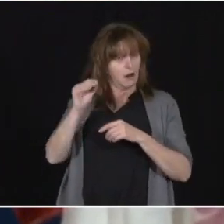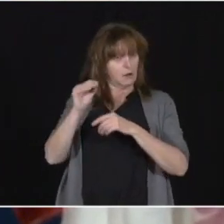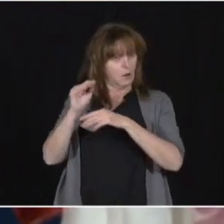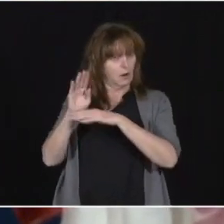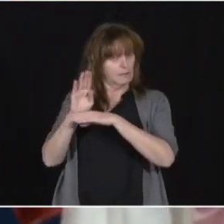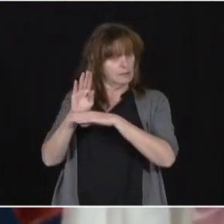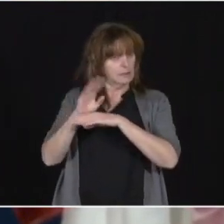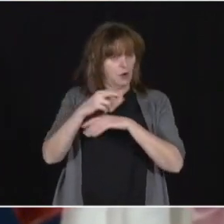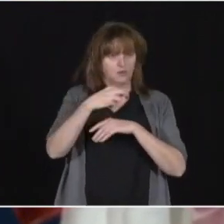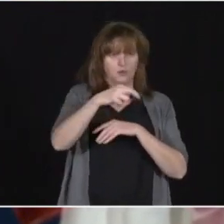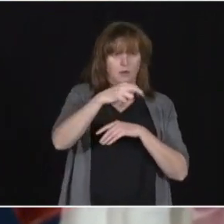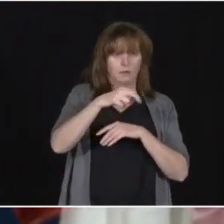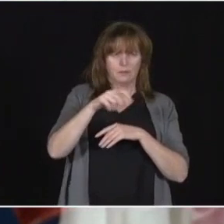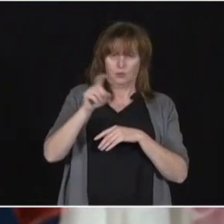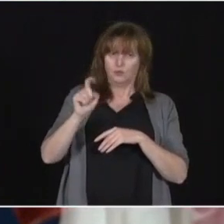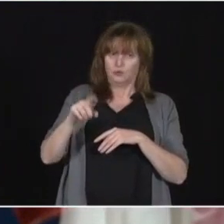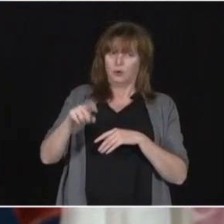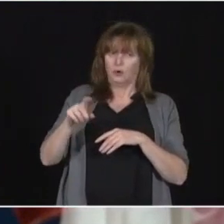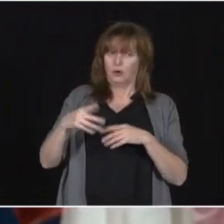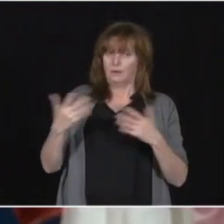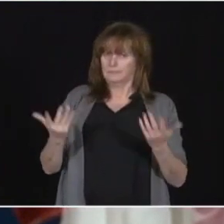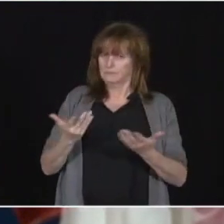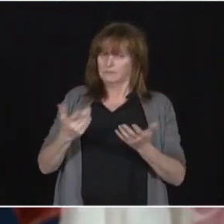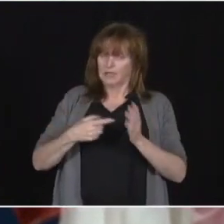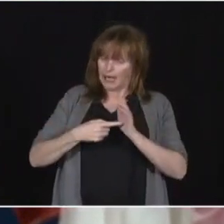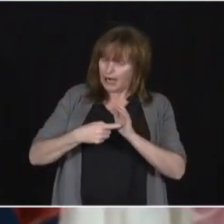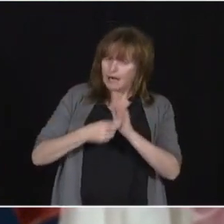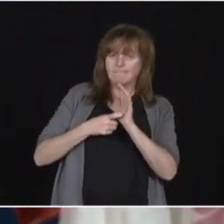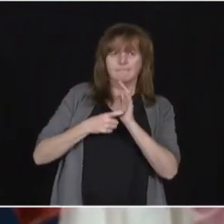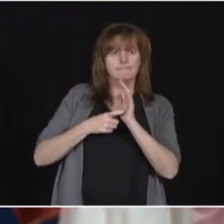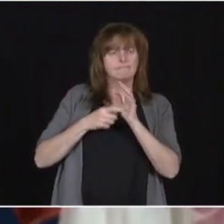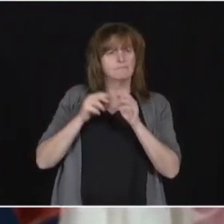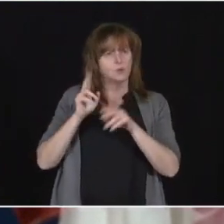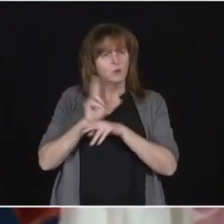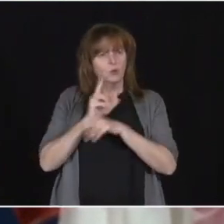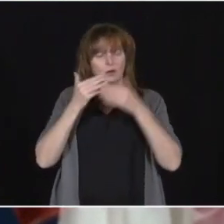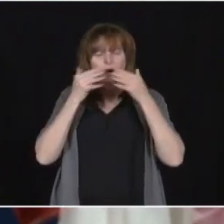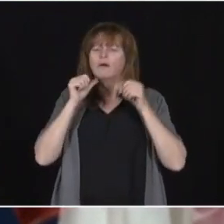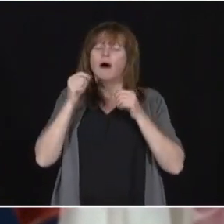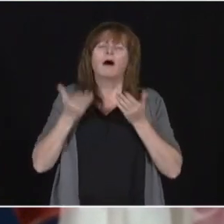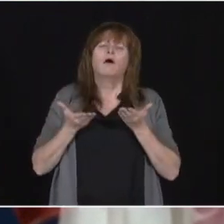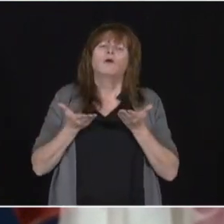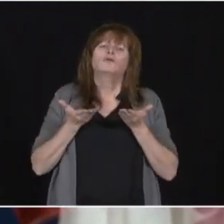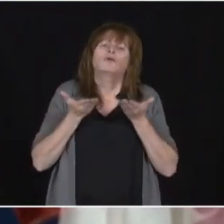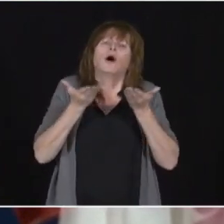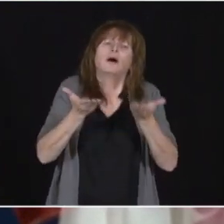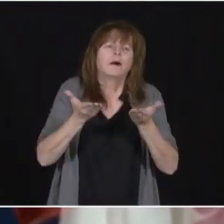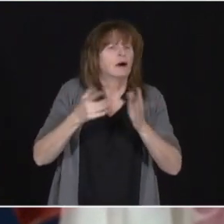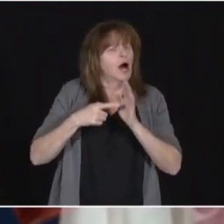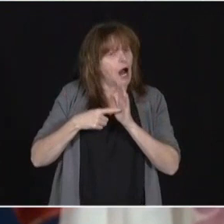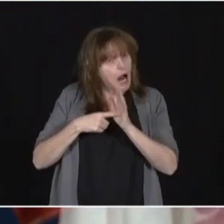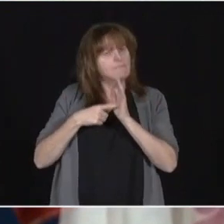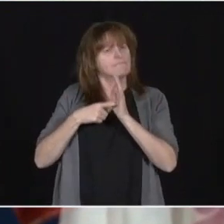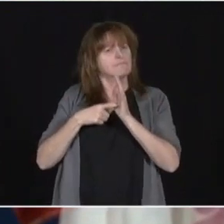And we saw the Prime Minister wearing a mask coming into parliament today. He said he is going to be using